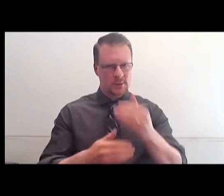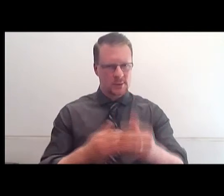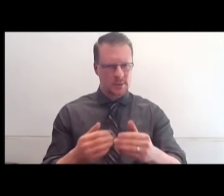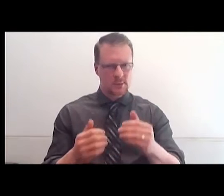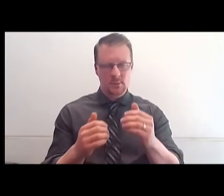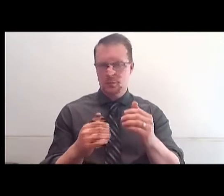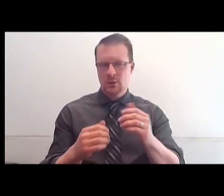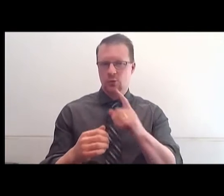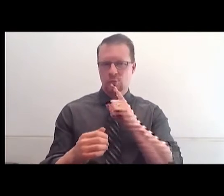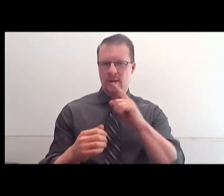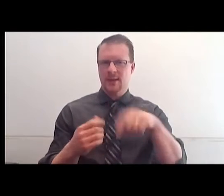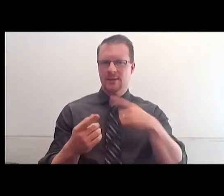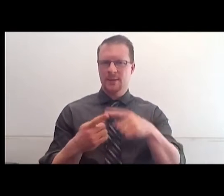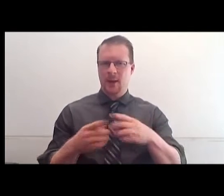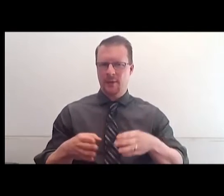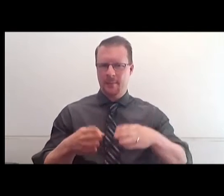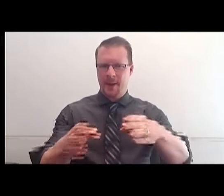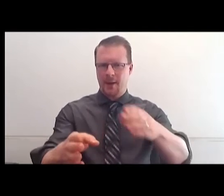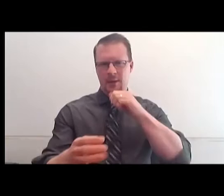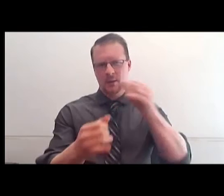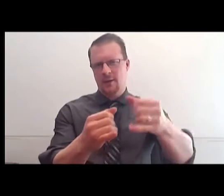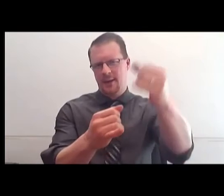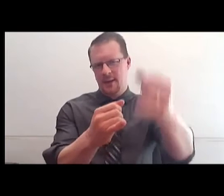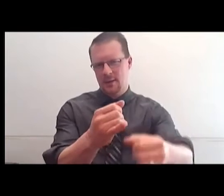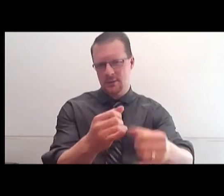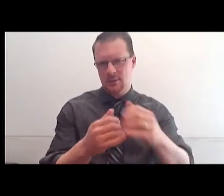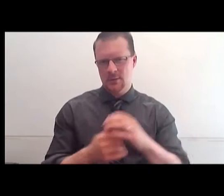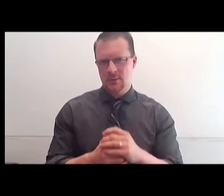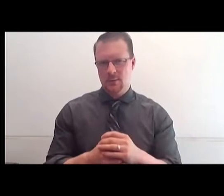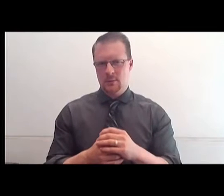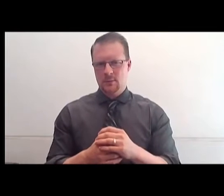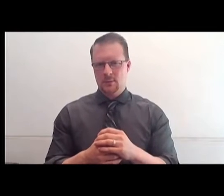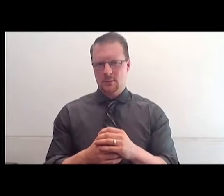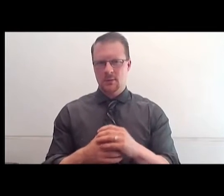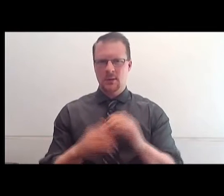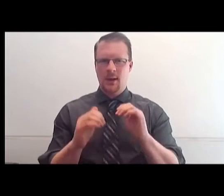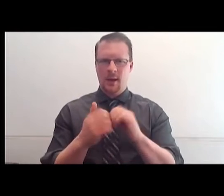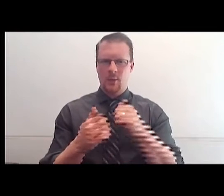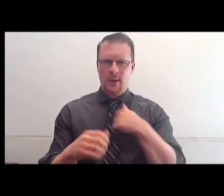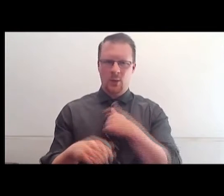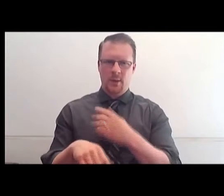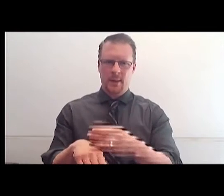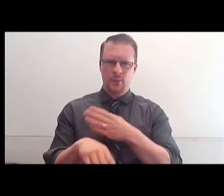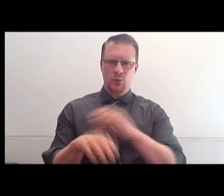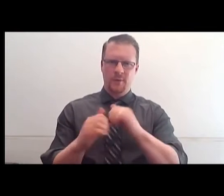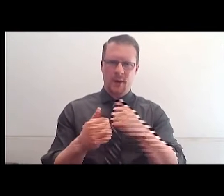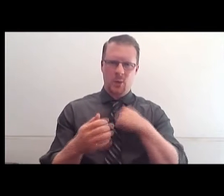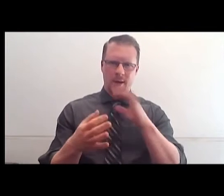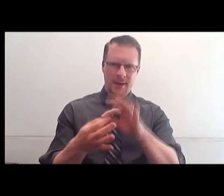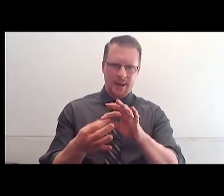This is a ongoing lifelong process. It's more about a pathway than